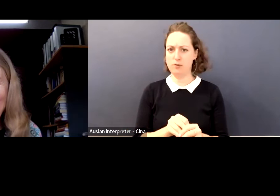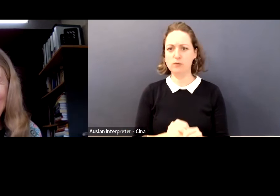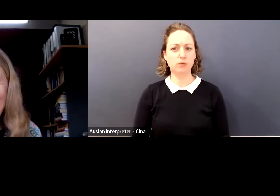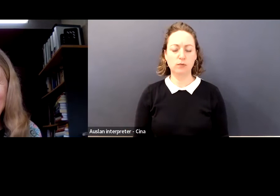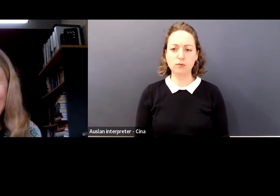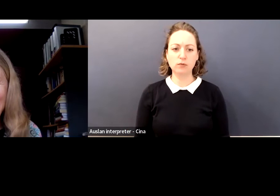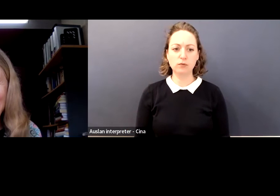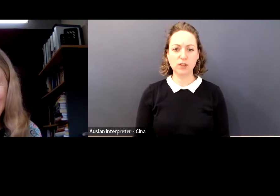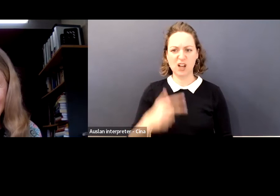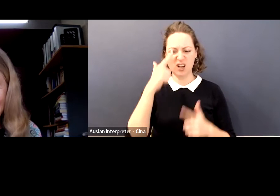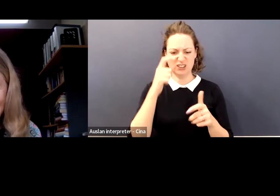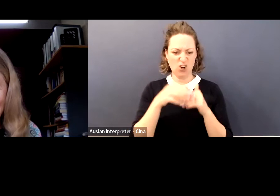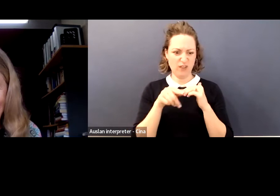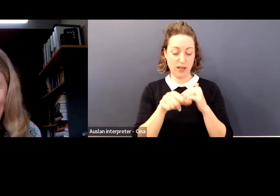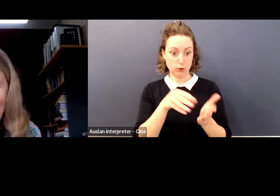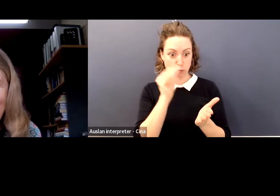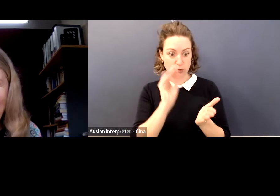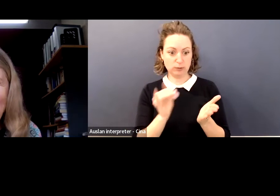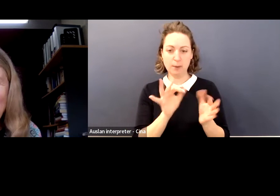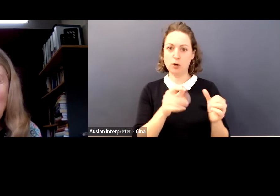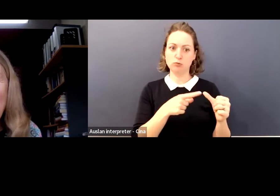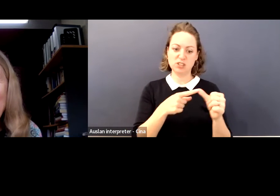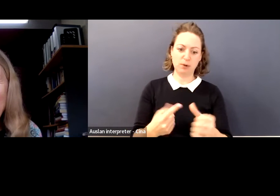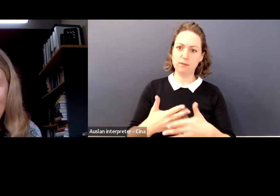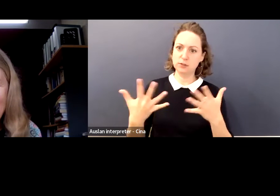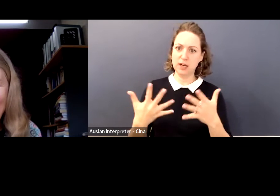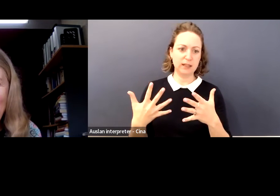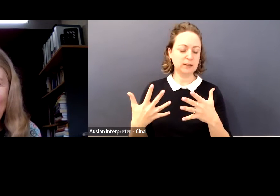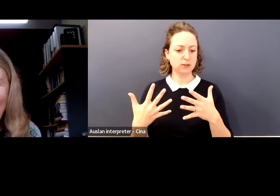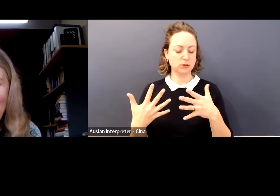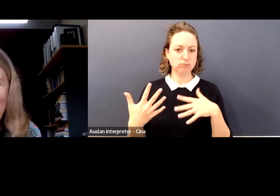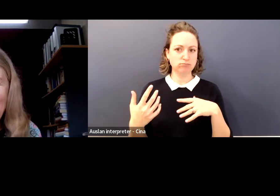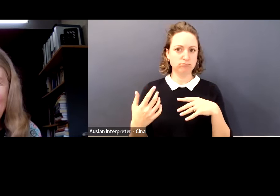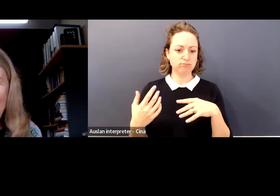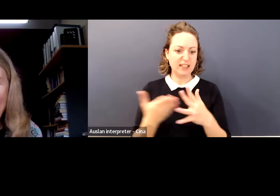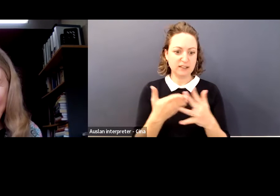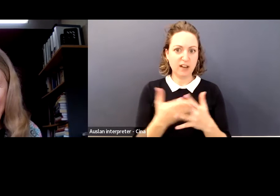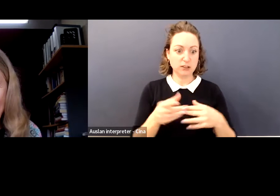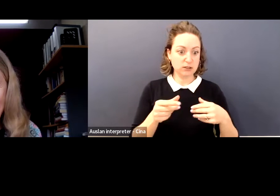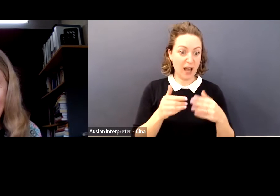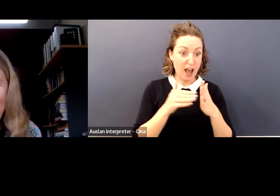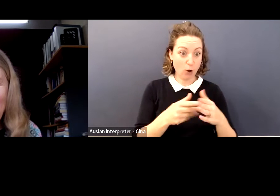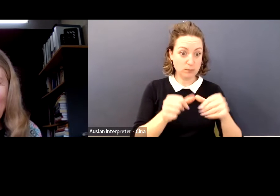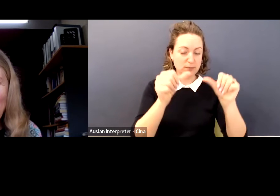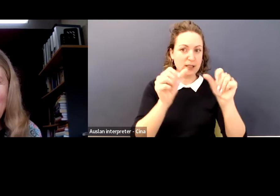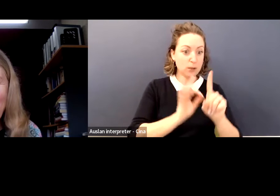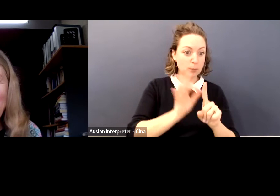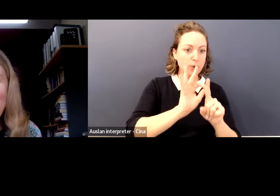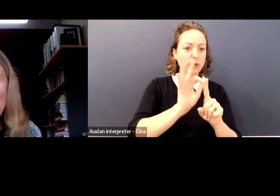student hasn't responded to intervention. However, it is part of a comprehensive diagnostic process.